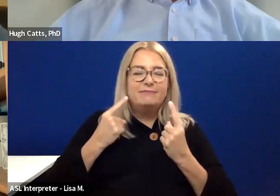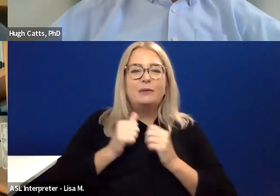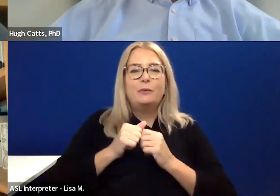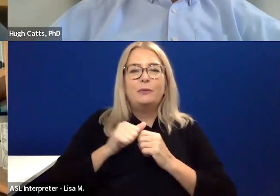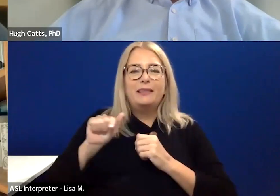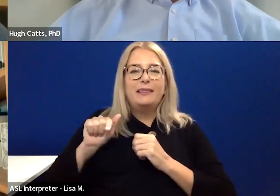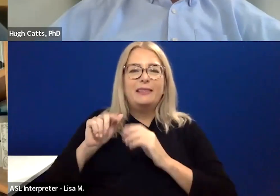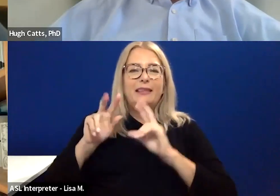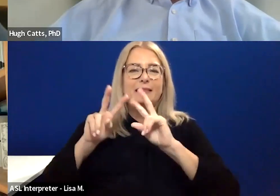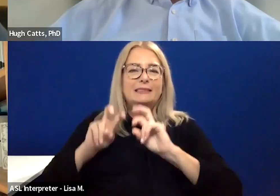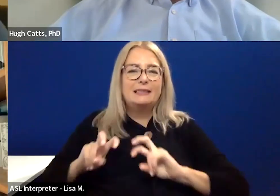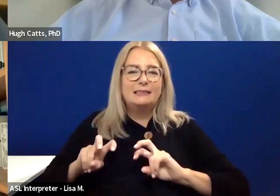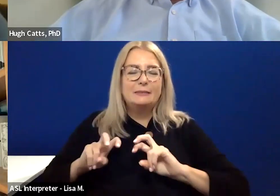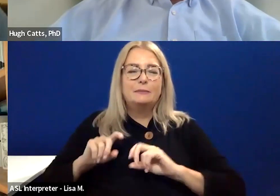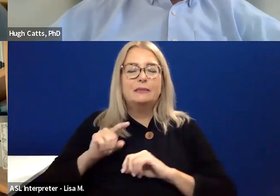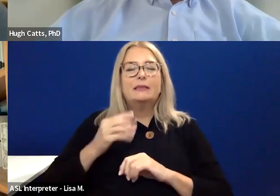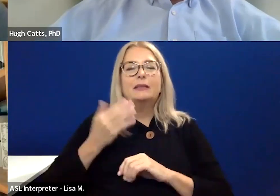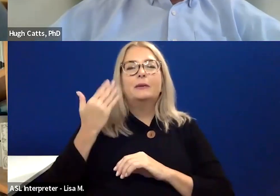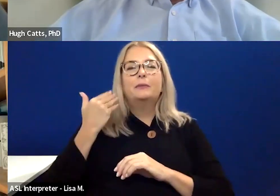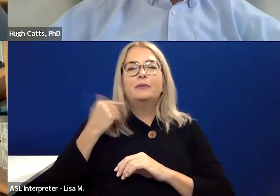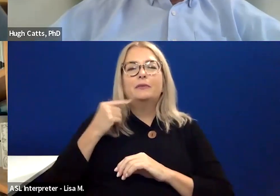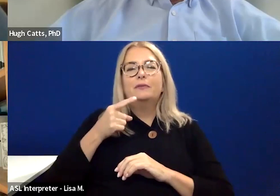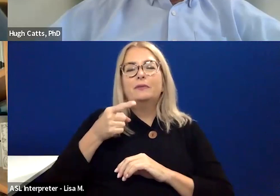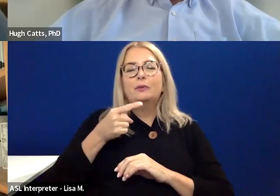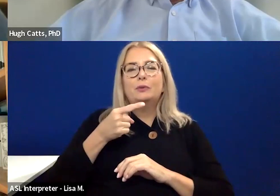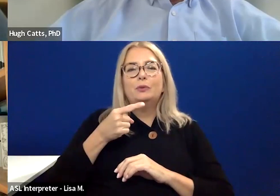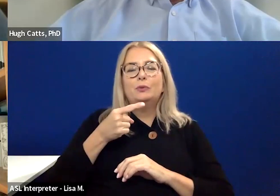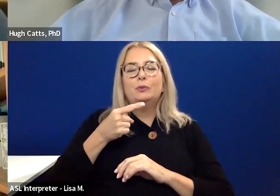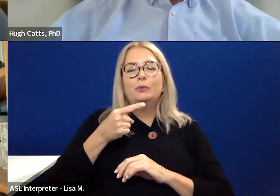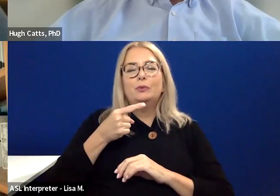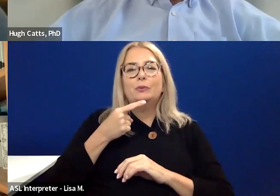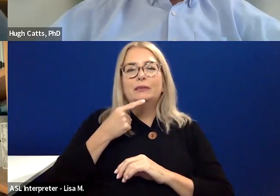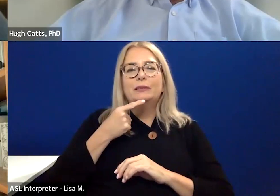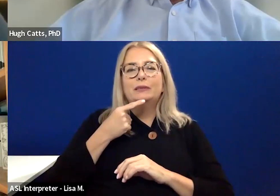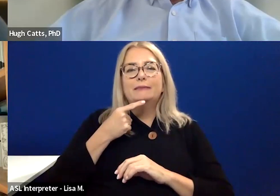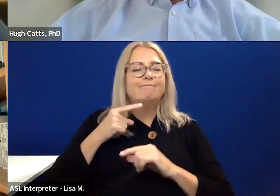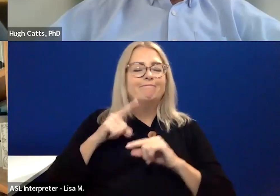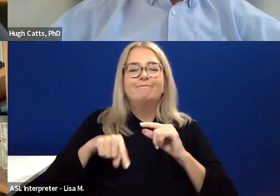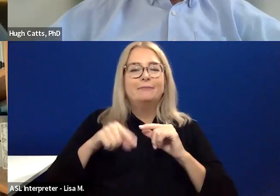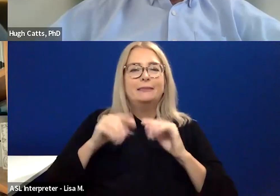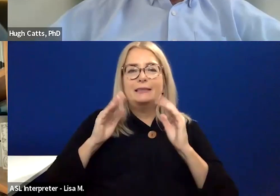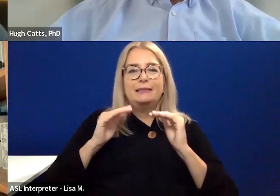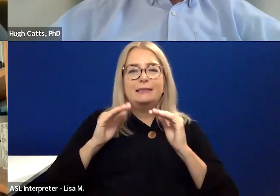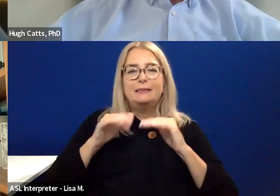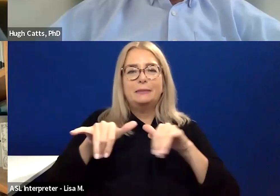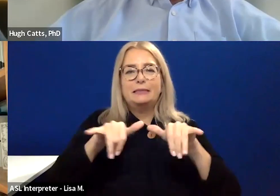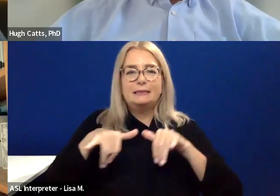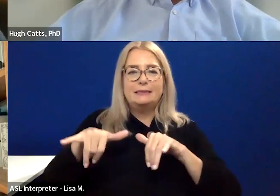referenced earlier how it how we can't expect standardized assessments to necessarily show